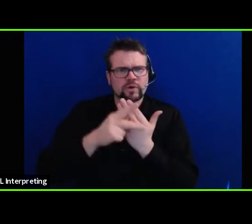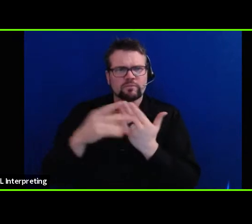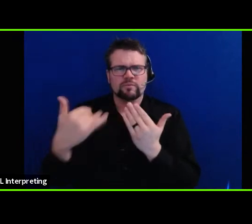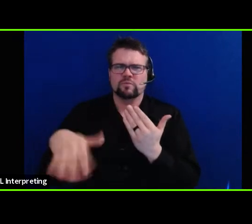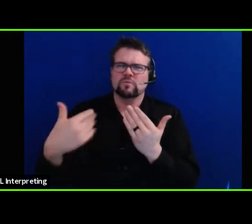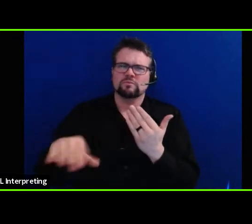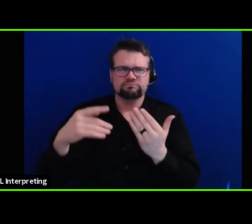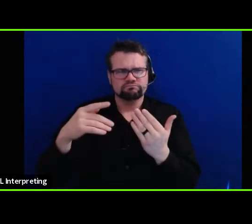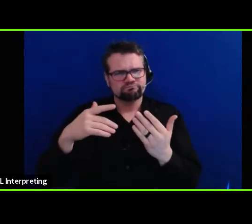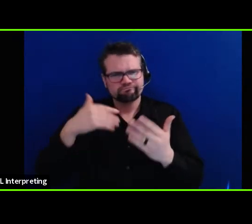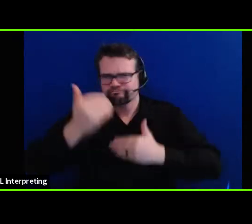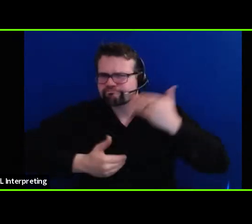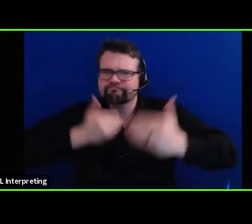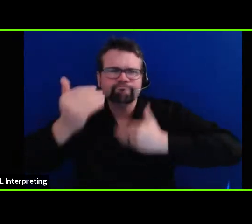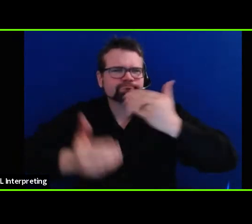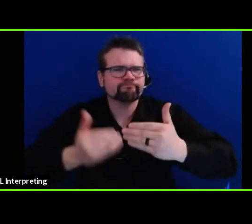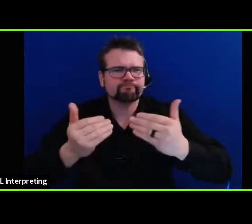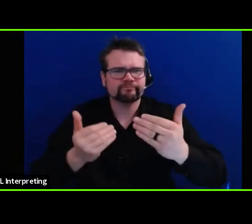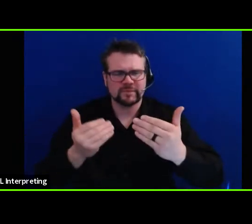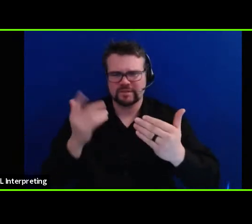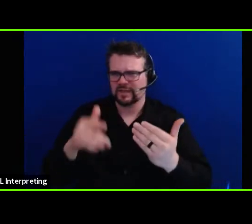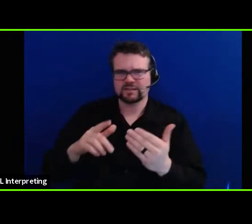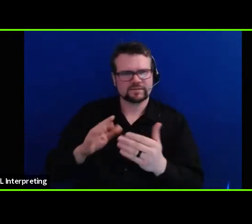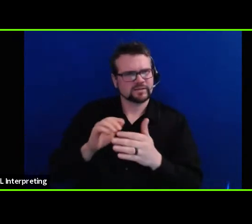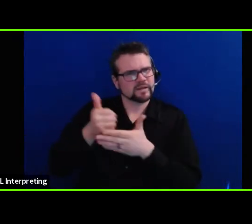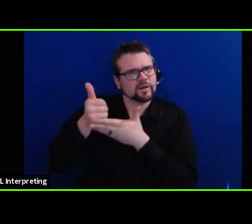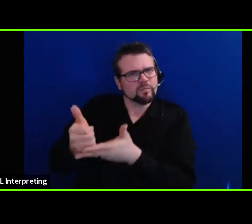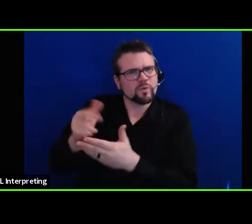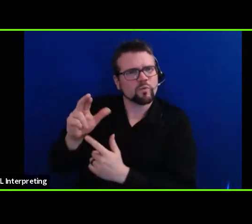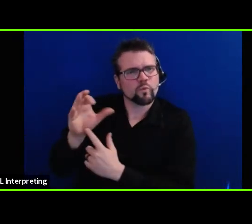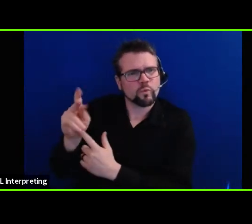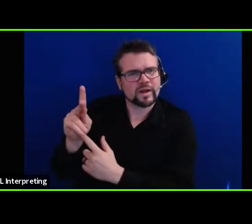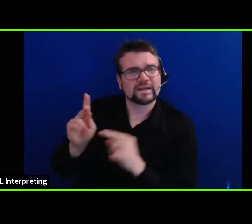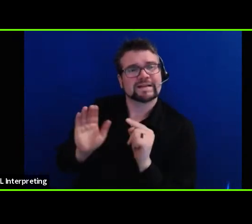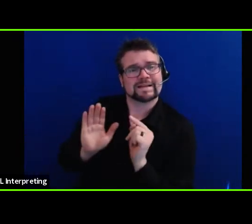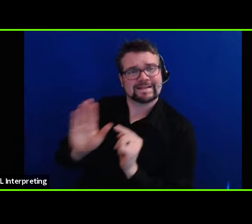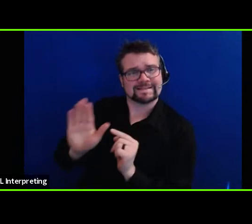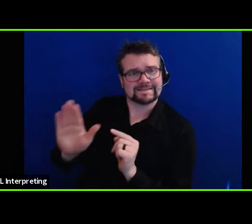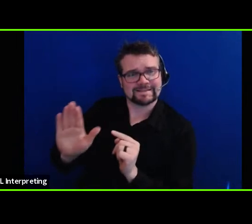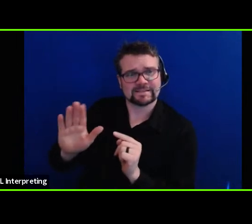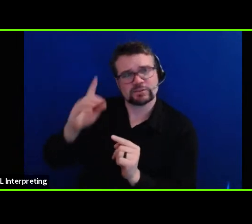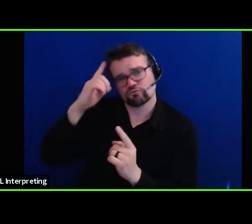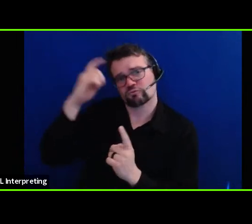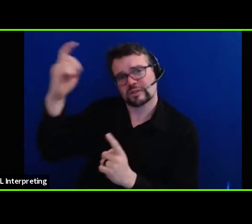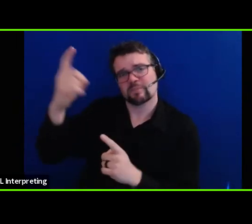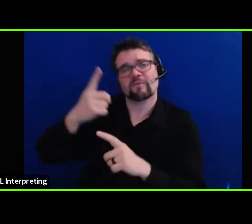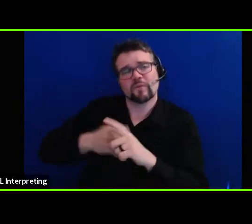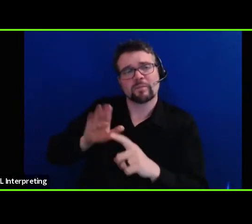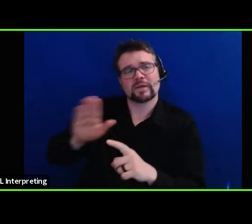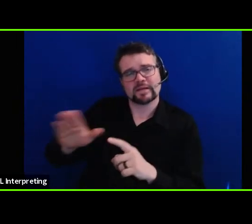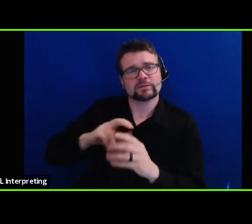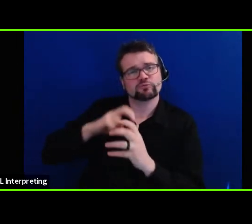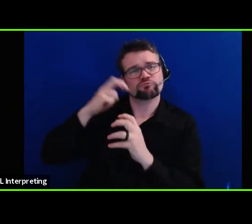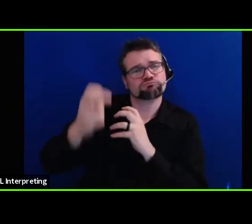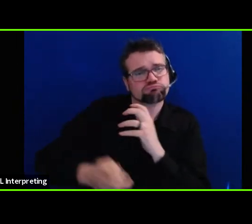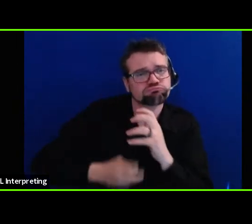ACCOMPLISHING RICK'S ORIGINAL DREAMS FROM THE TOUR, WHICH BRINGS US TO TODAY. DECEMBER 3rd IS THE